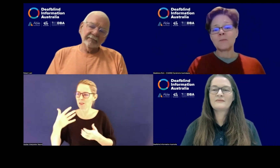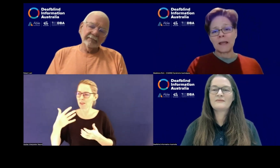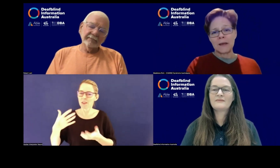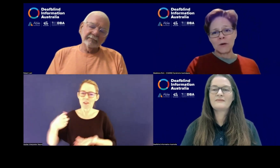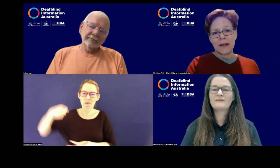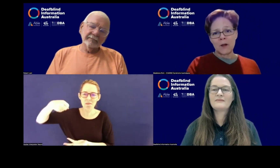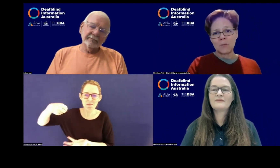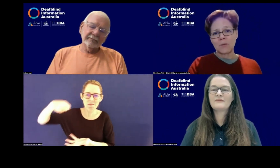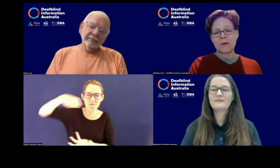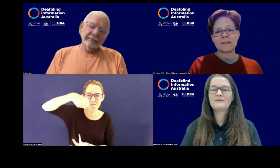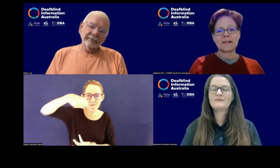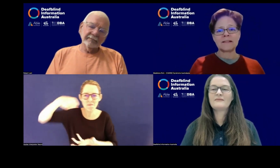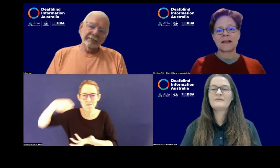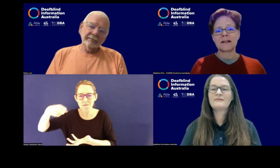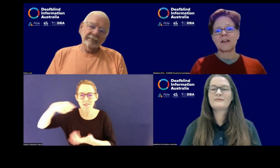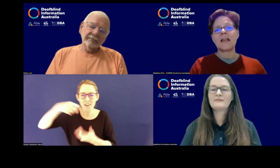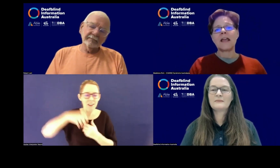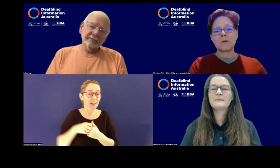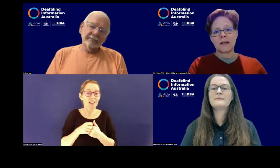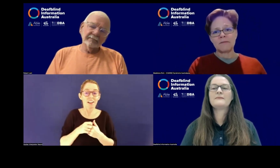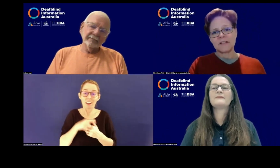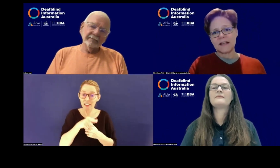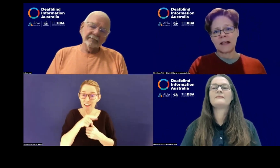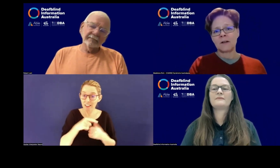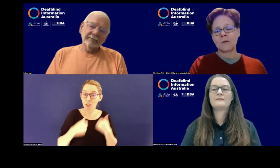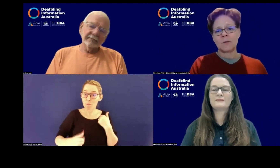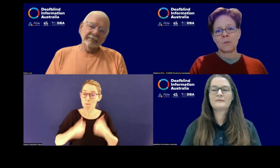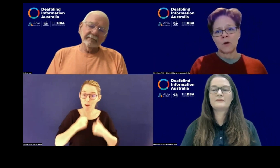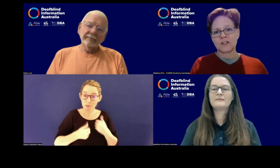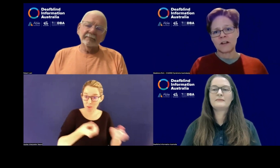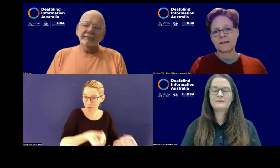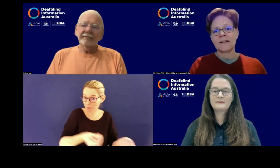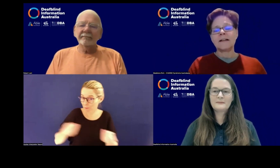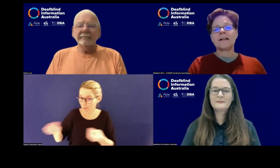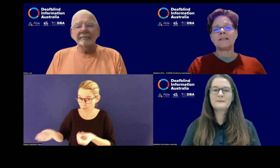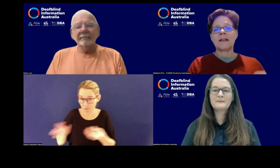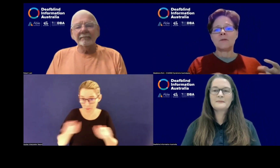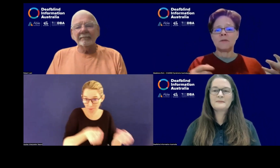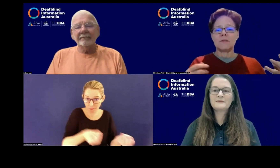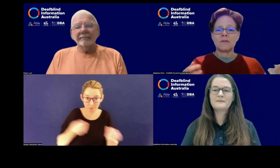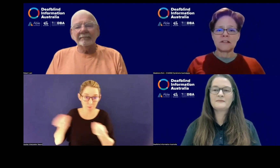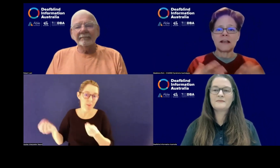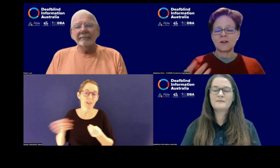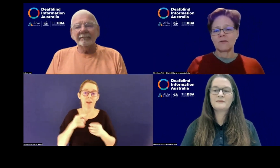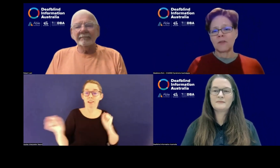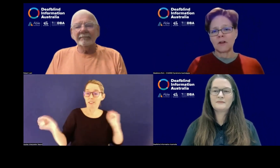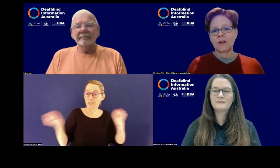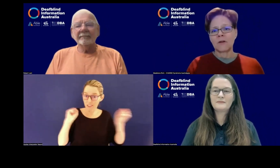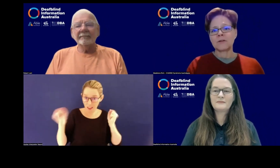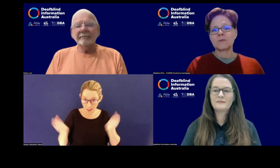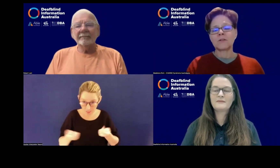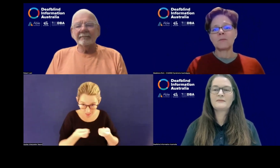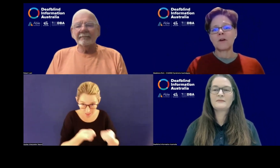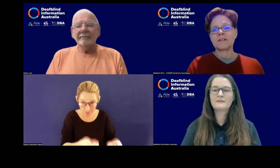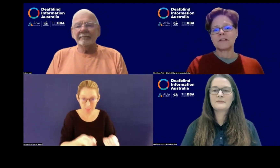come out of the bathroom, he would help bring things out, he would have the towel or the washer, then the taking off the clothes was a process.